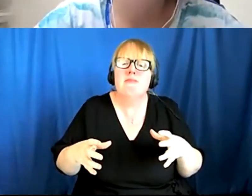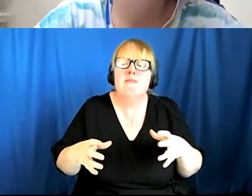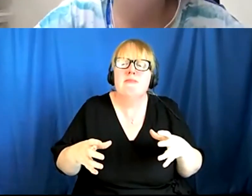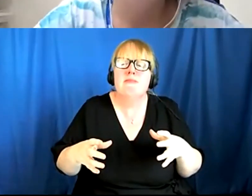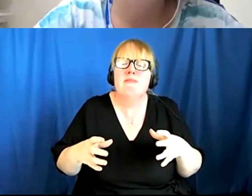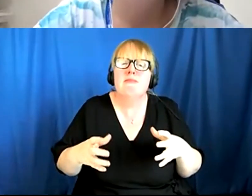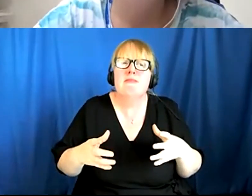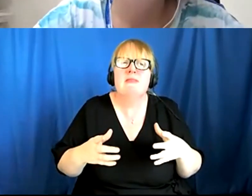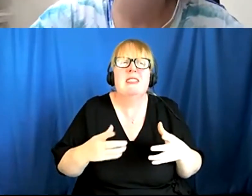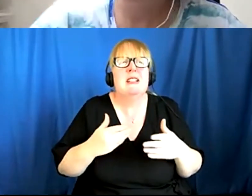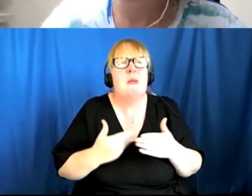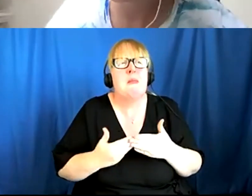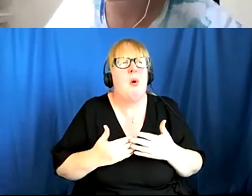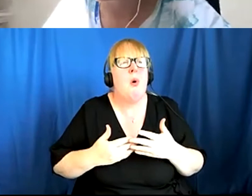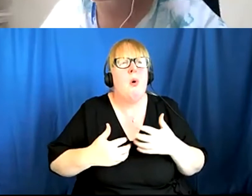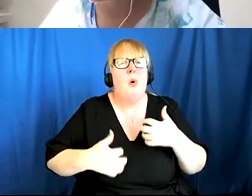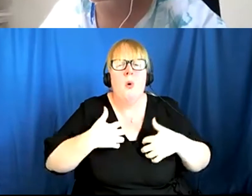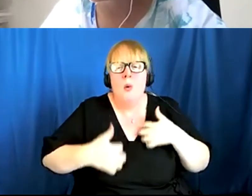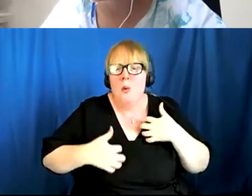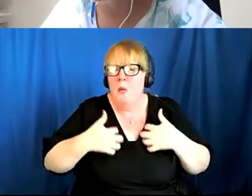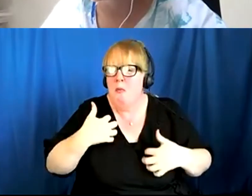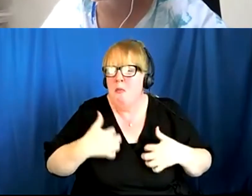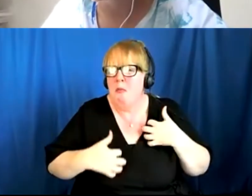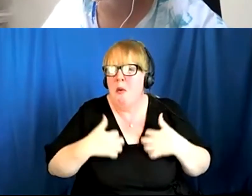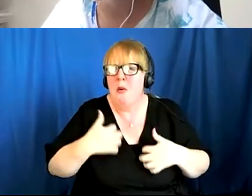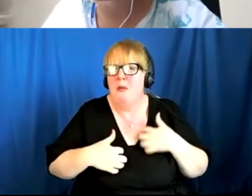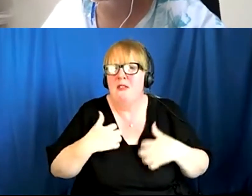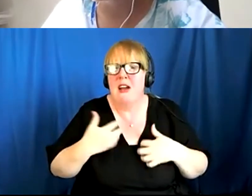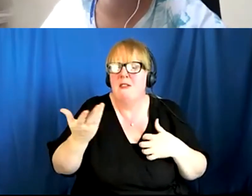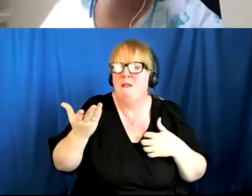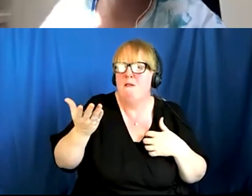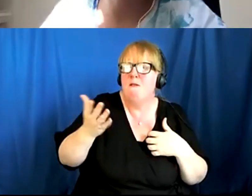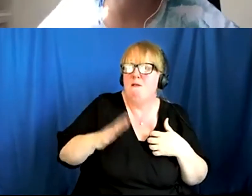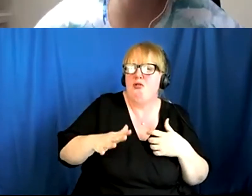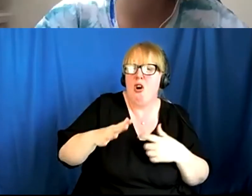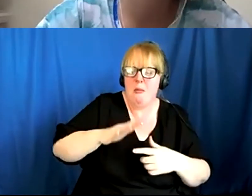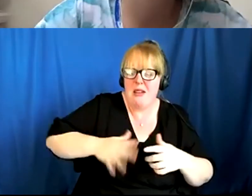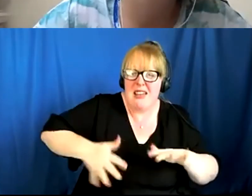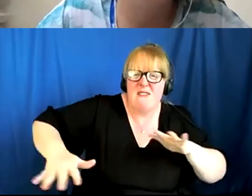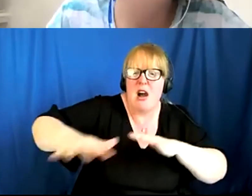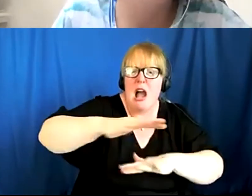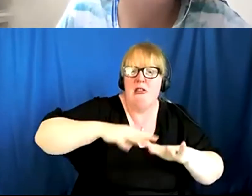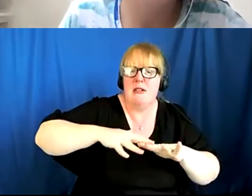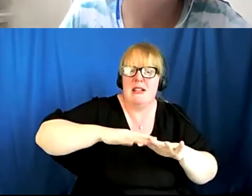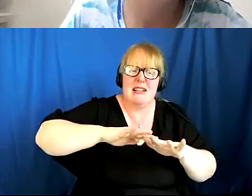I guess I was motivated by, yeah, environments and site-specific kind of performance